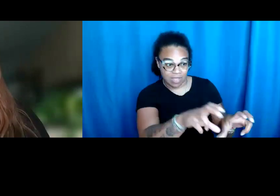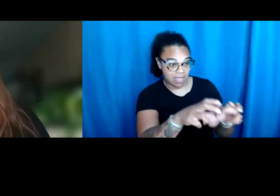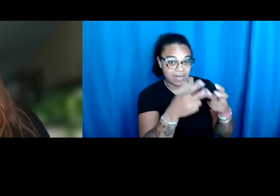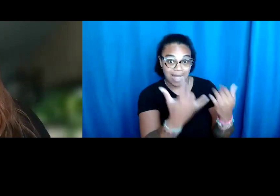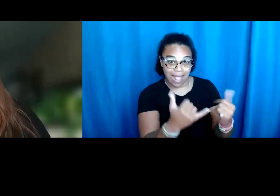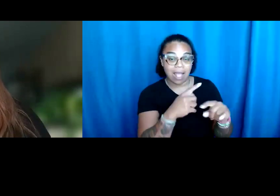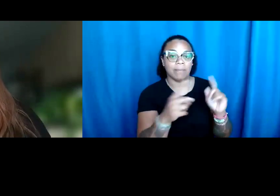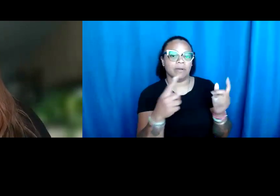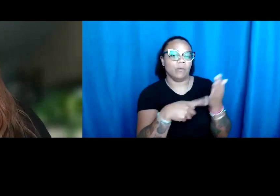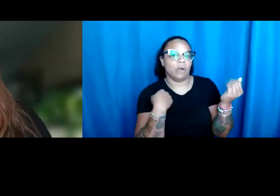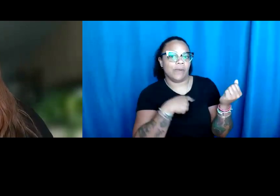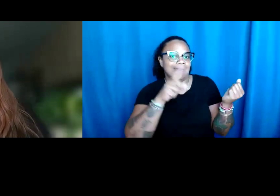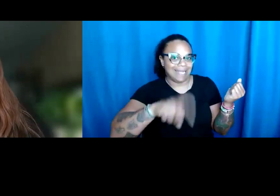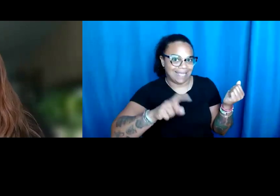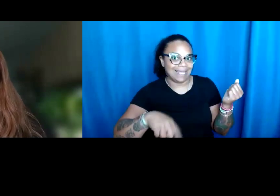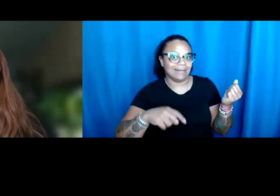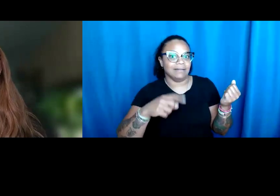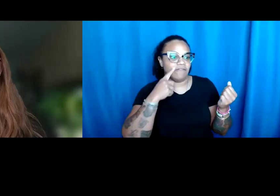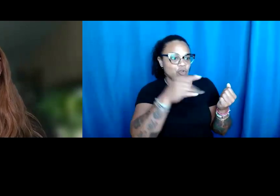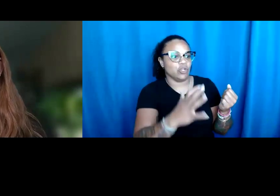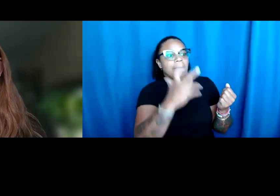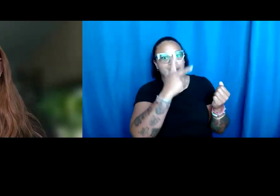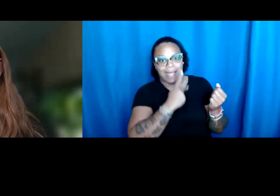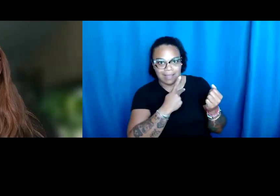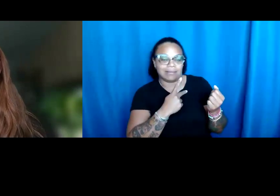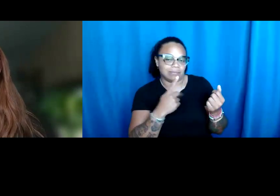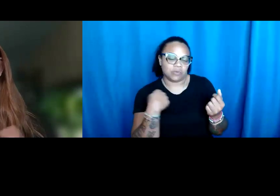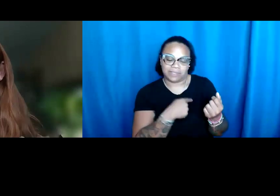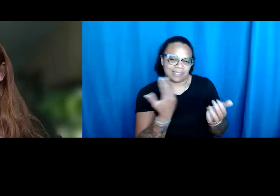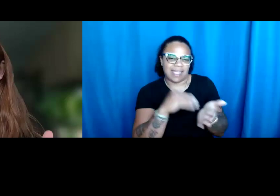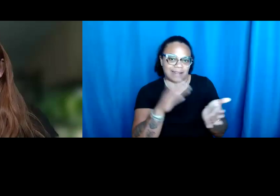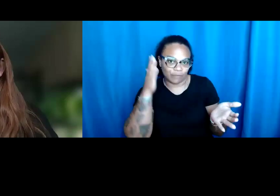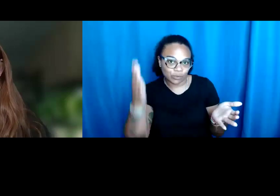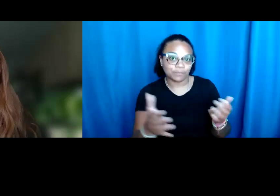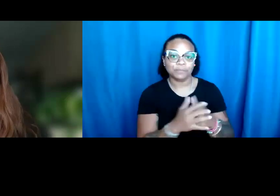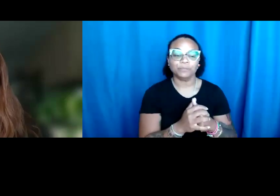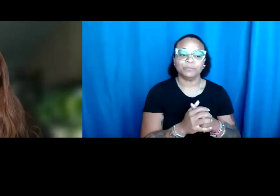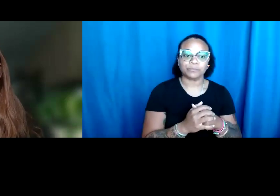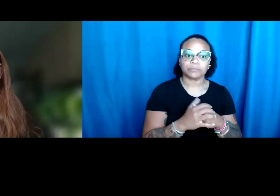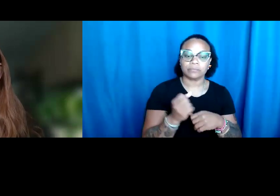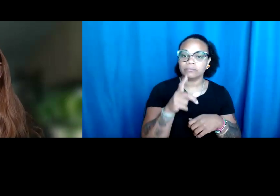would need to see in order to have you come back through to us in the future. It is really a partnership.